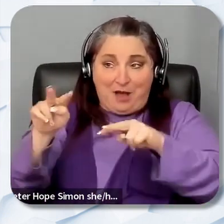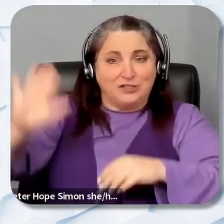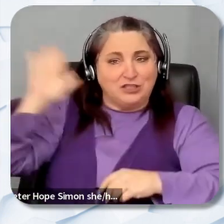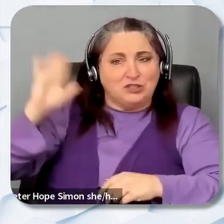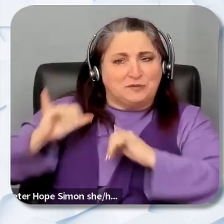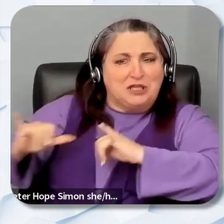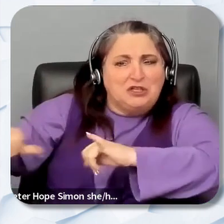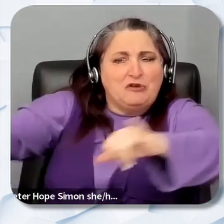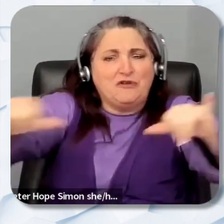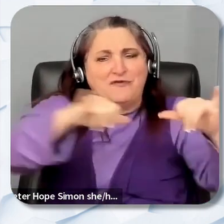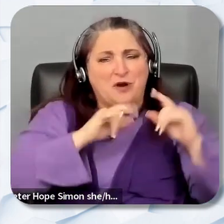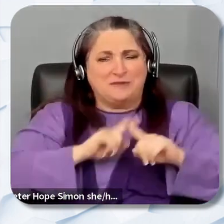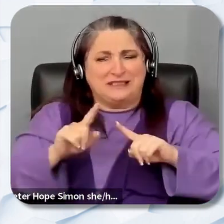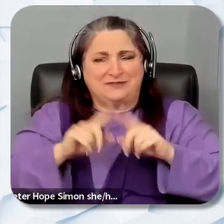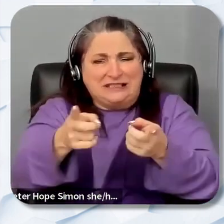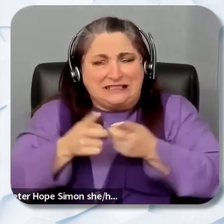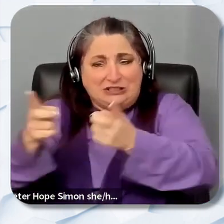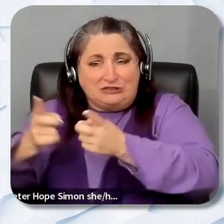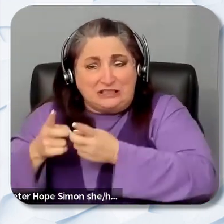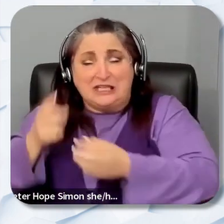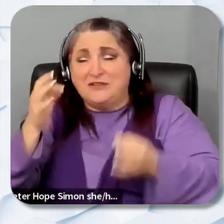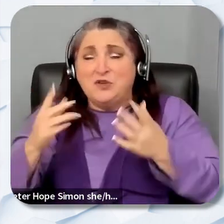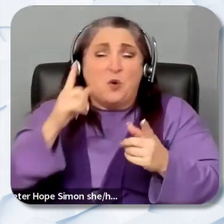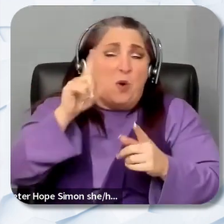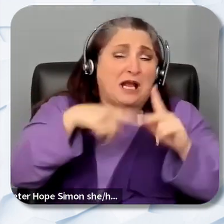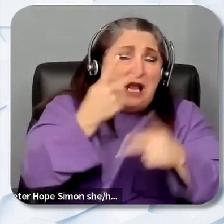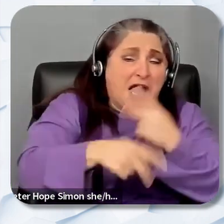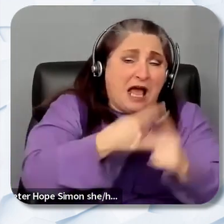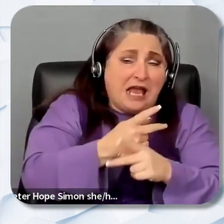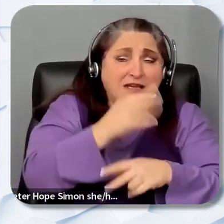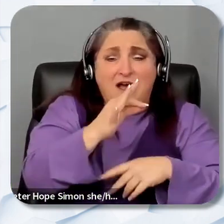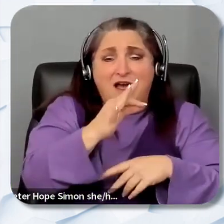across districts. If you were in one type of monitoring, you received the same kind